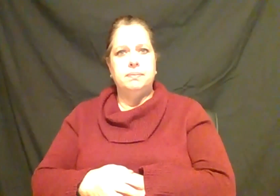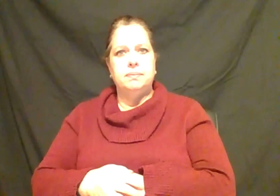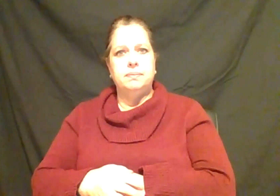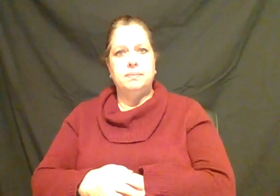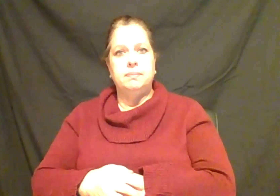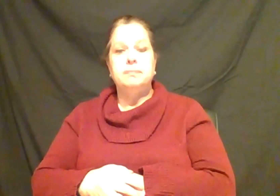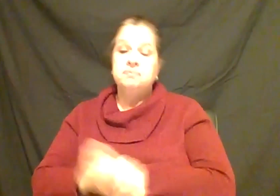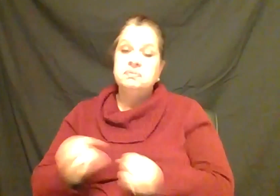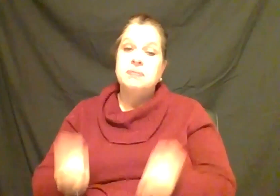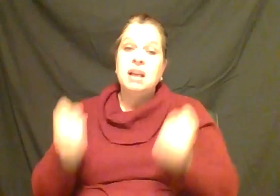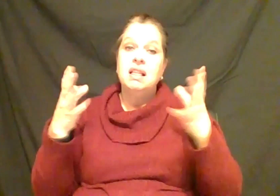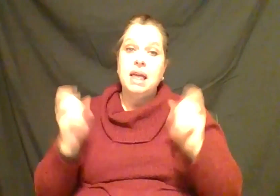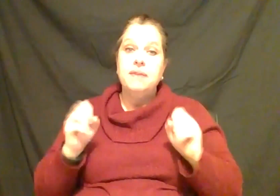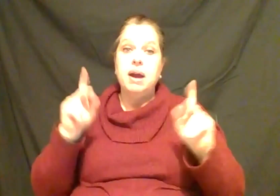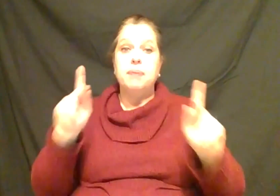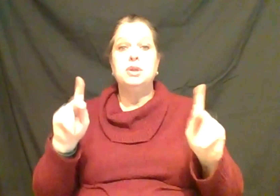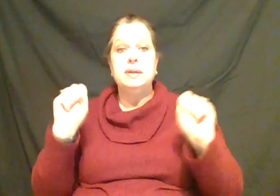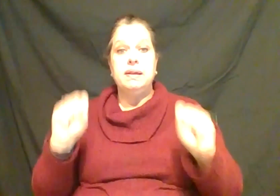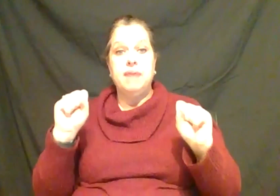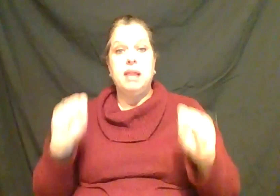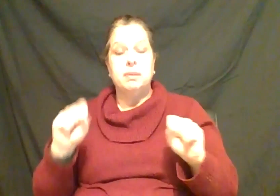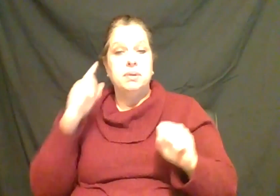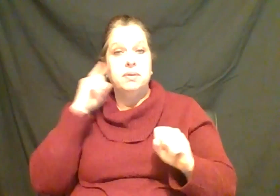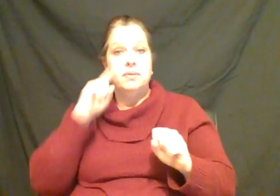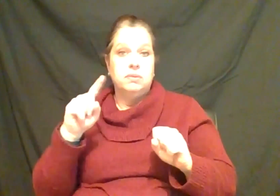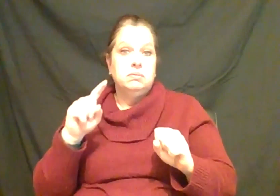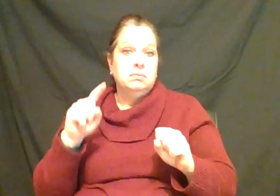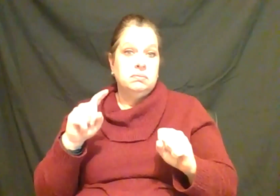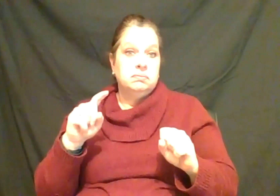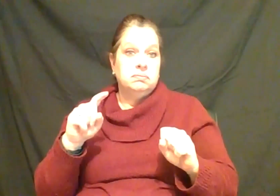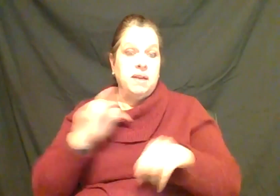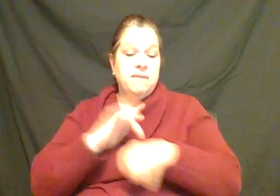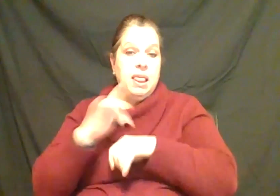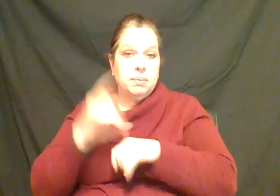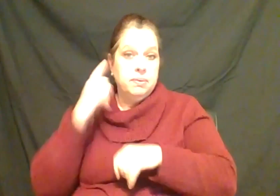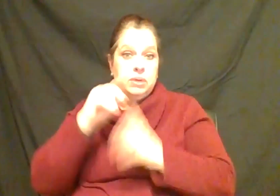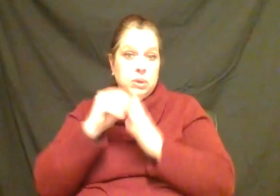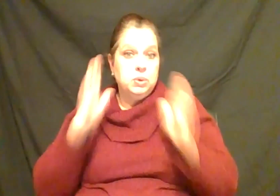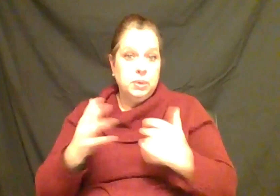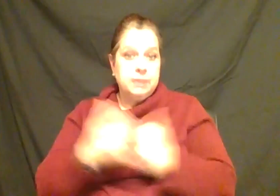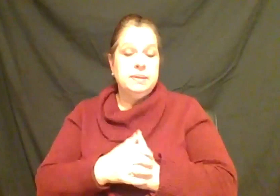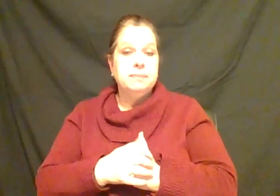of opportunities available for for students which is again exciting for them and for them to start